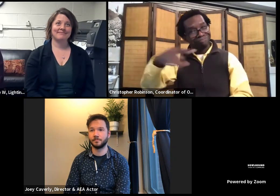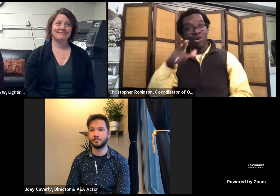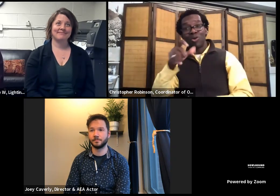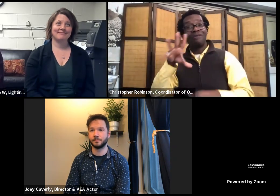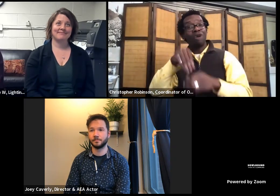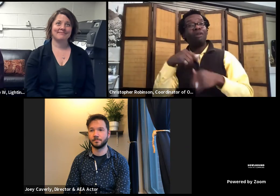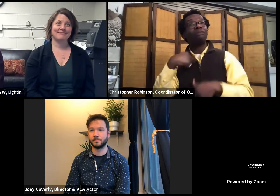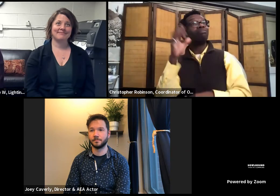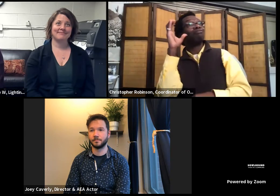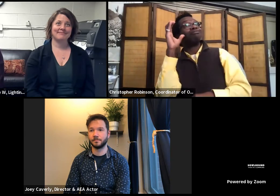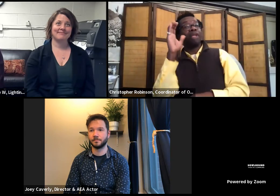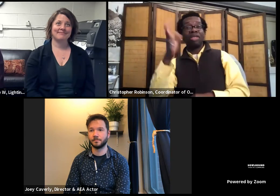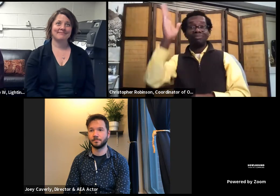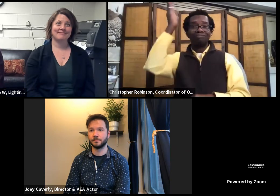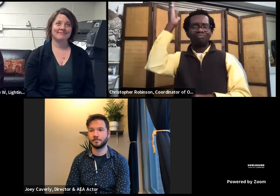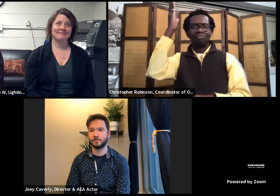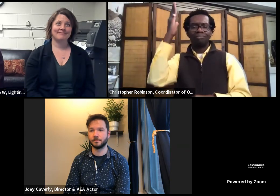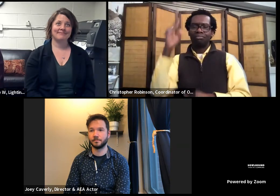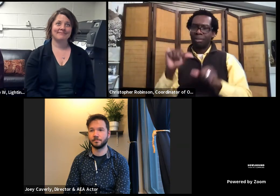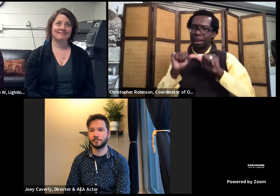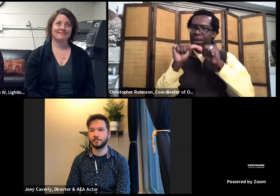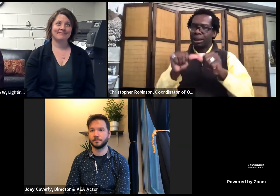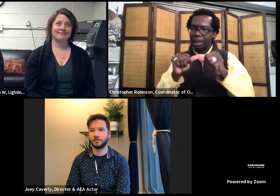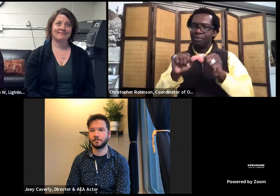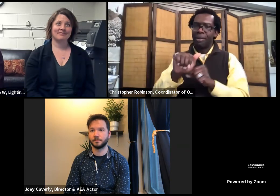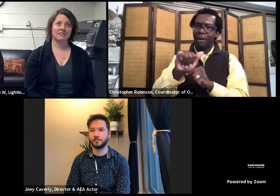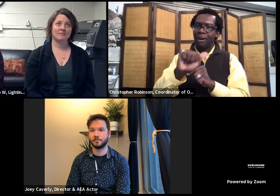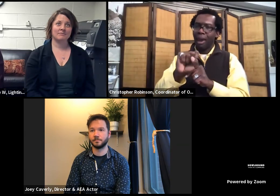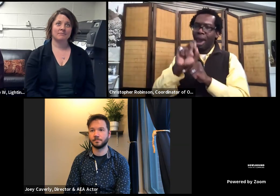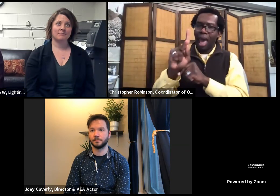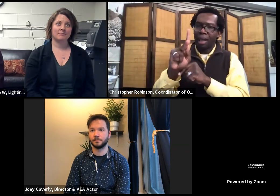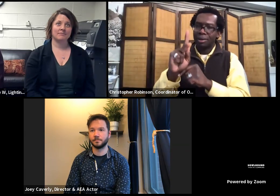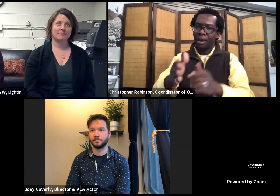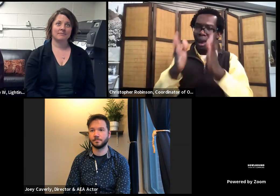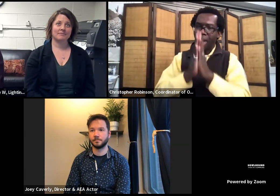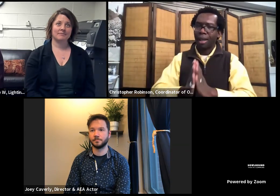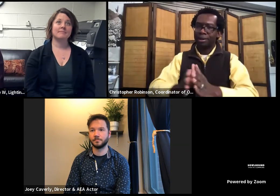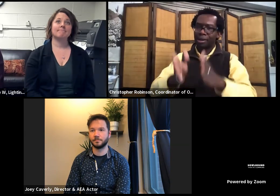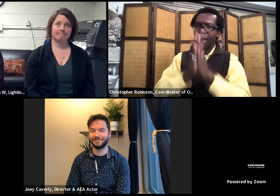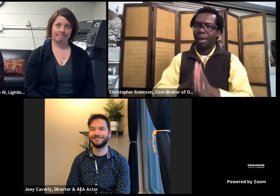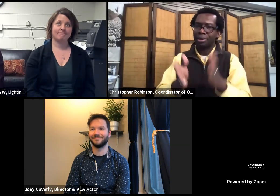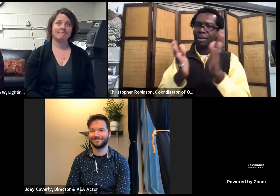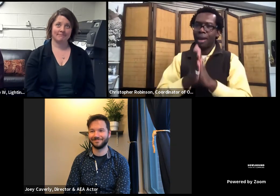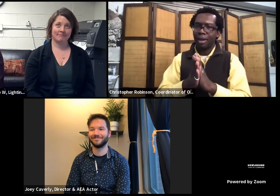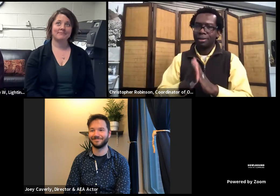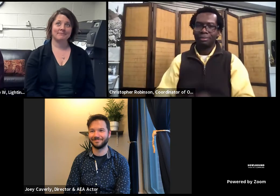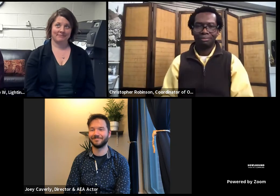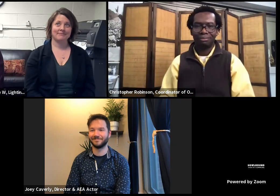So those of you who are involved and listening to this presentation, keep asking.